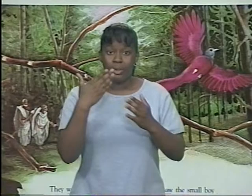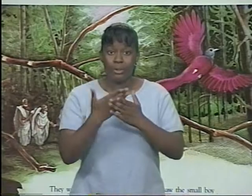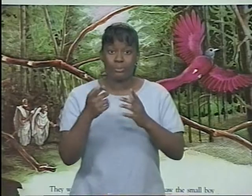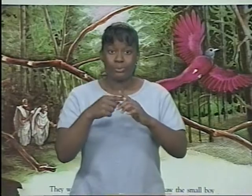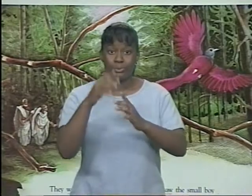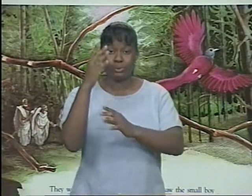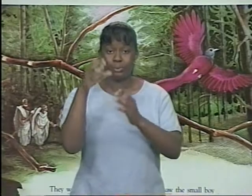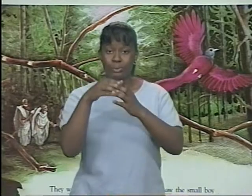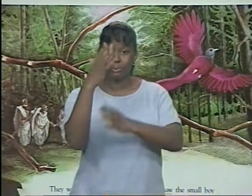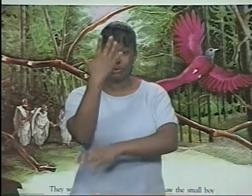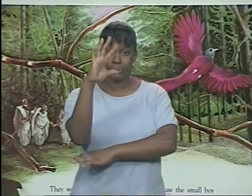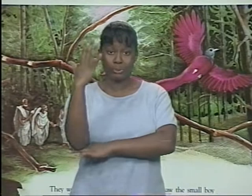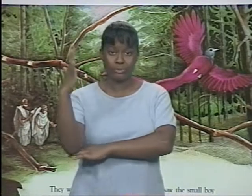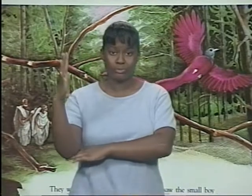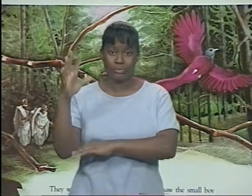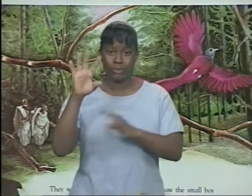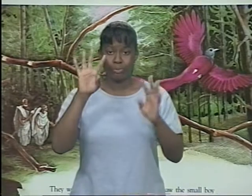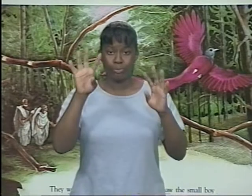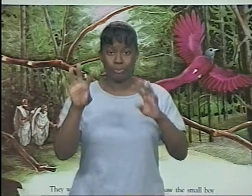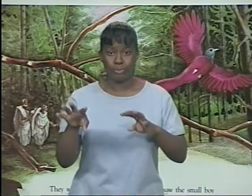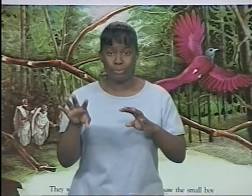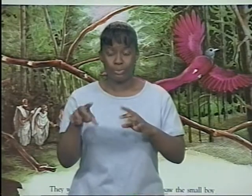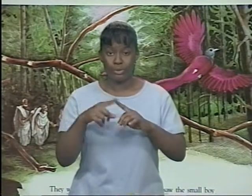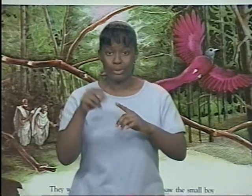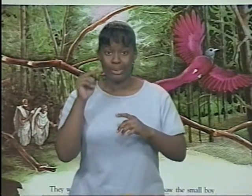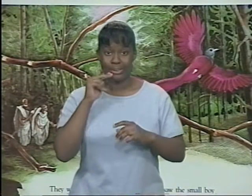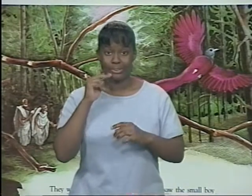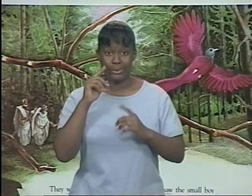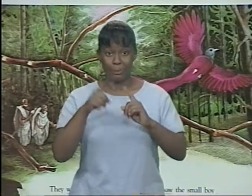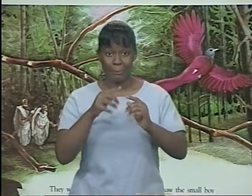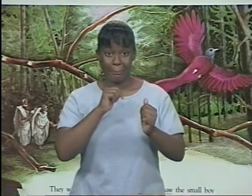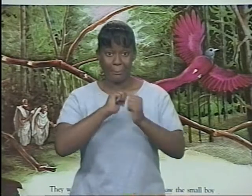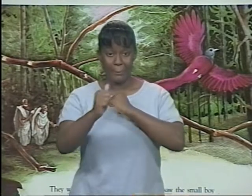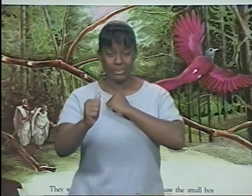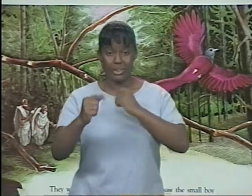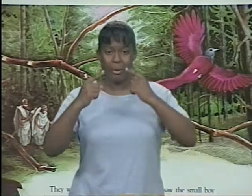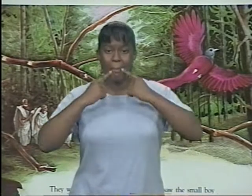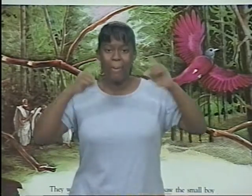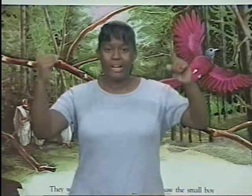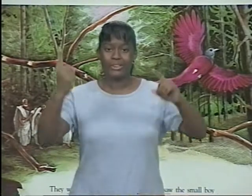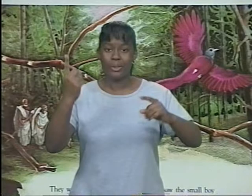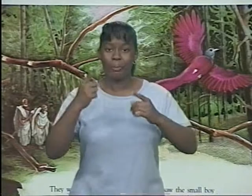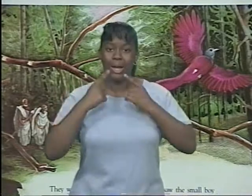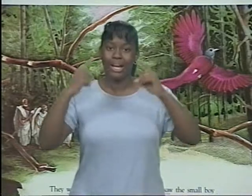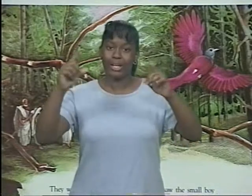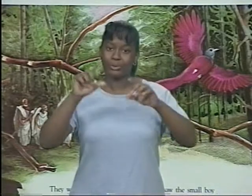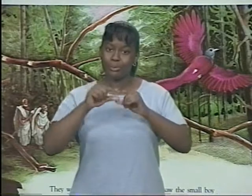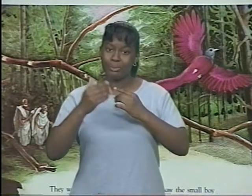Nyasha thanked her and gave her a small pouch filled with sunflower seeds. The sun was high in the sky when the party came